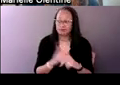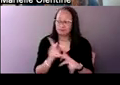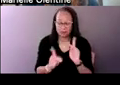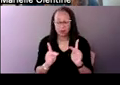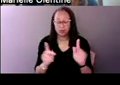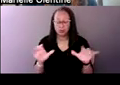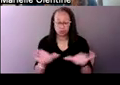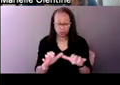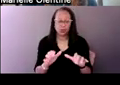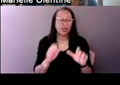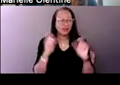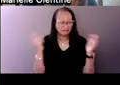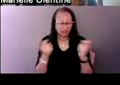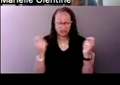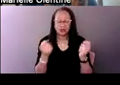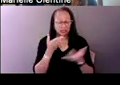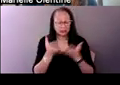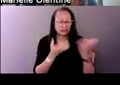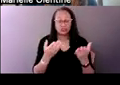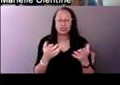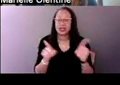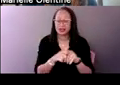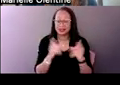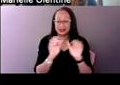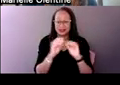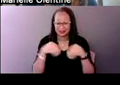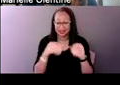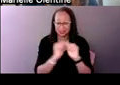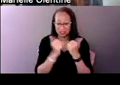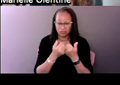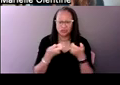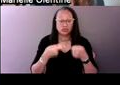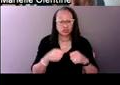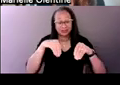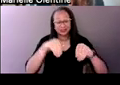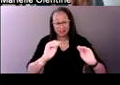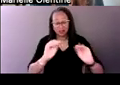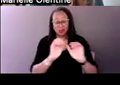So with that in mind, we're actually going to talk briefly about trade-offs, about this question of